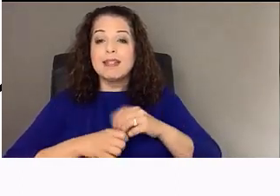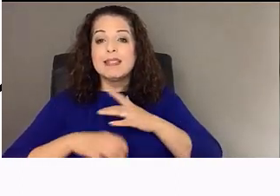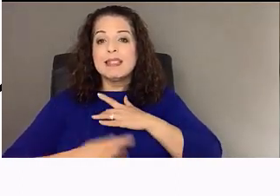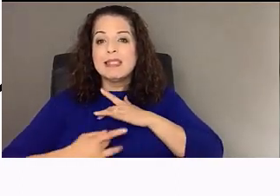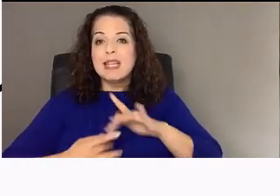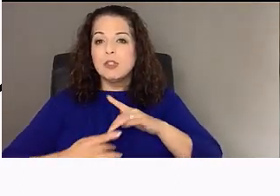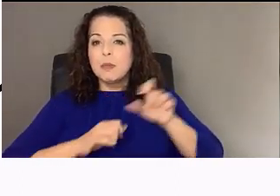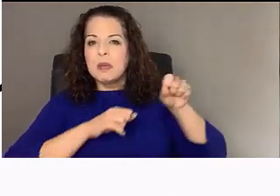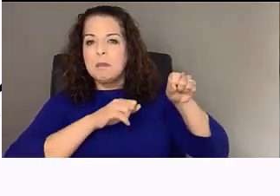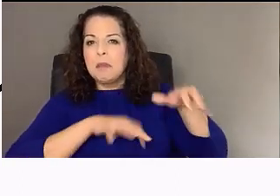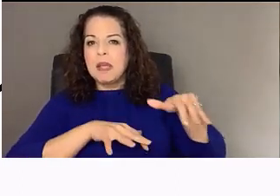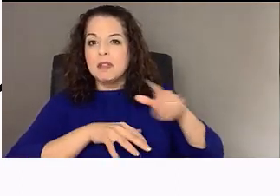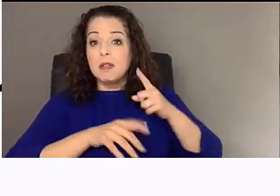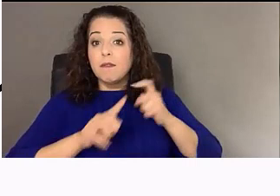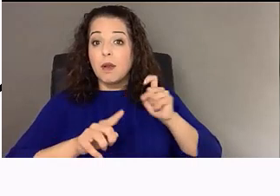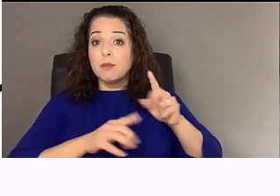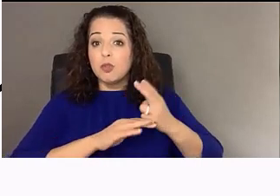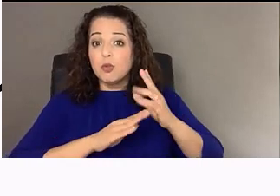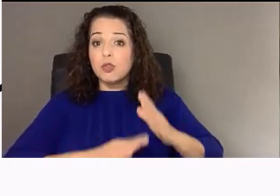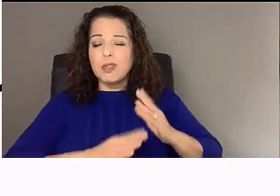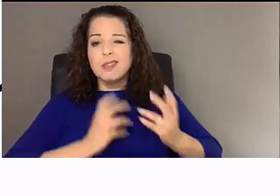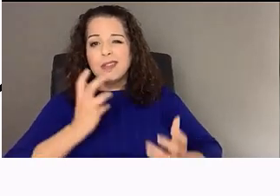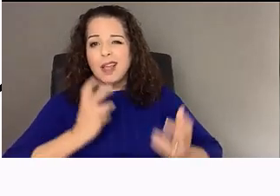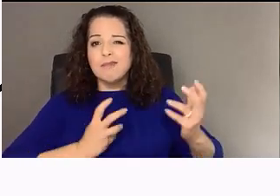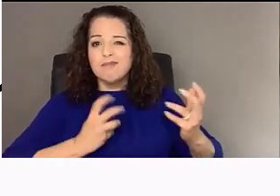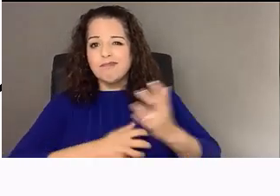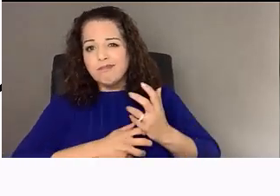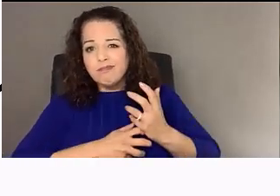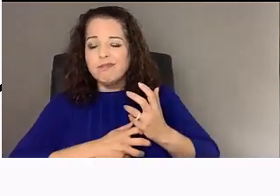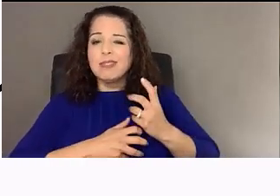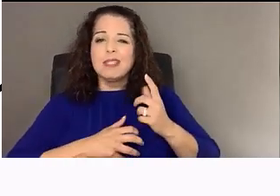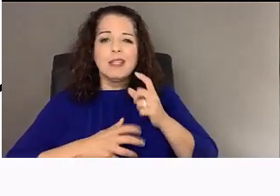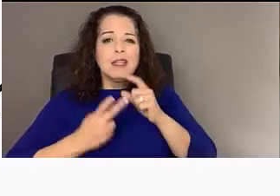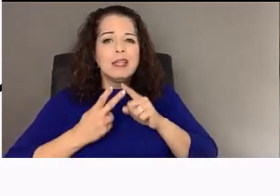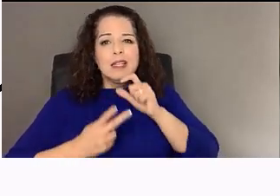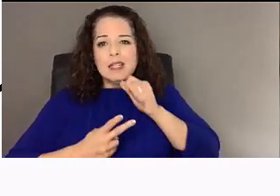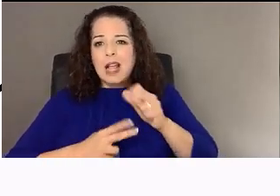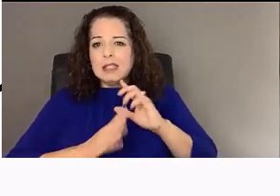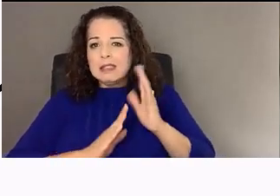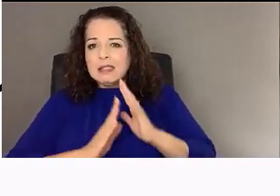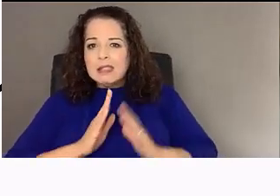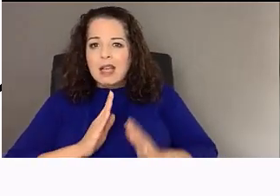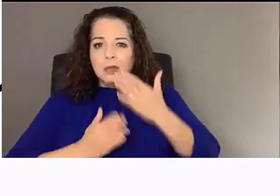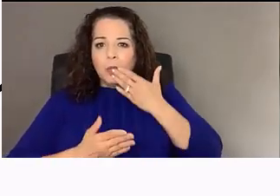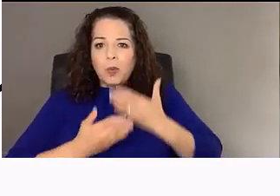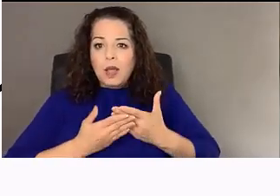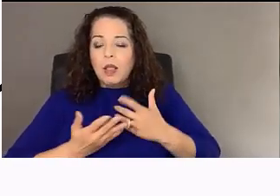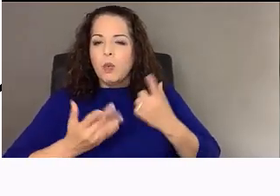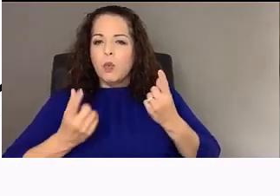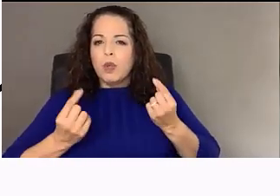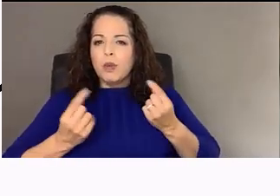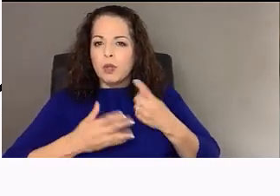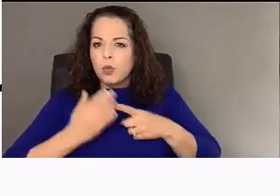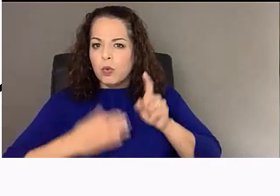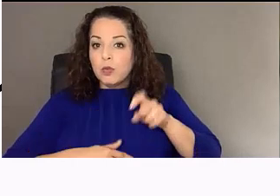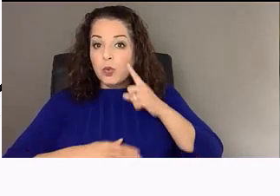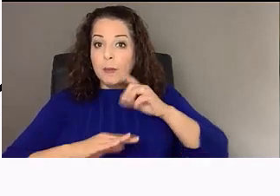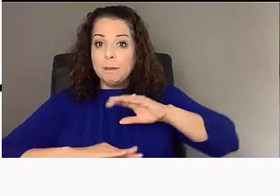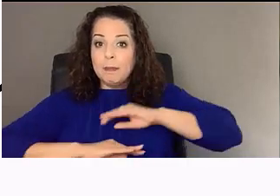They fit poorly. They're not designed well. What is it that we need to do to meet the needs of those users?